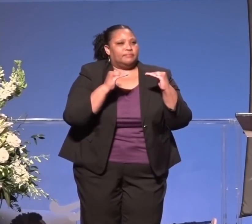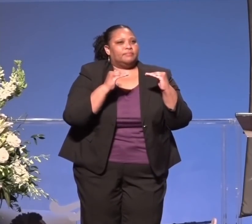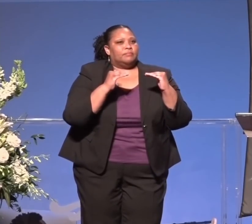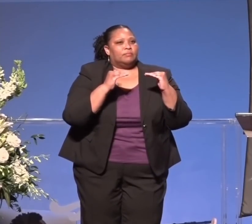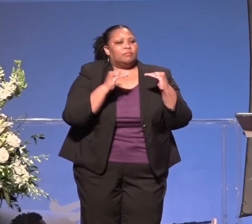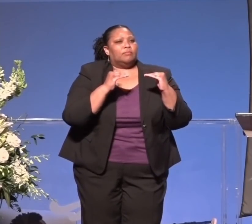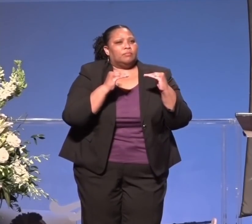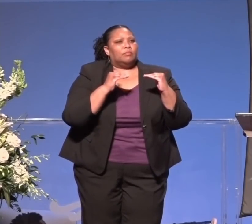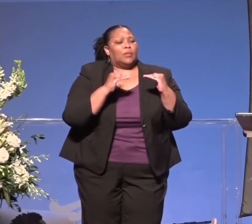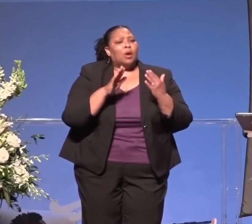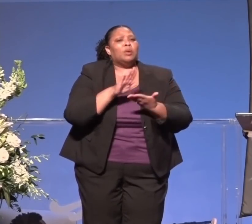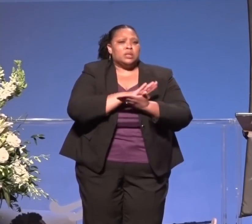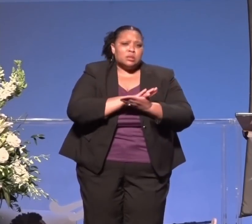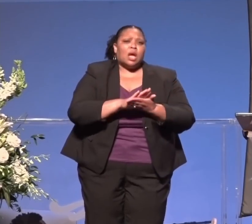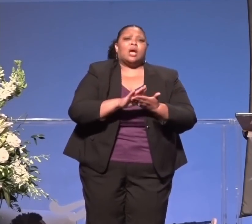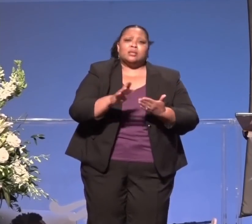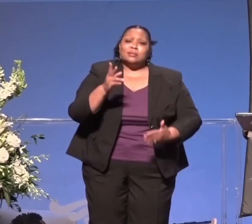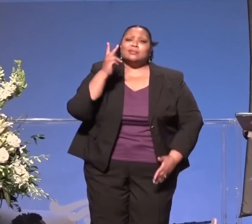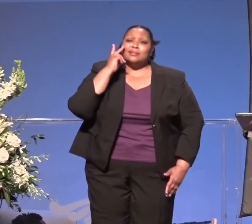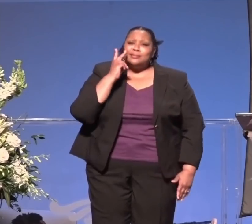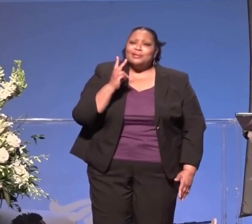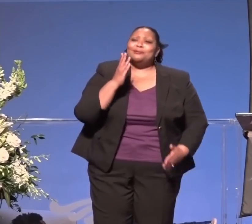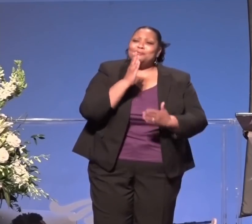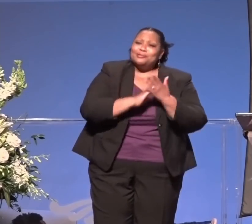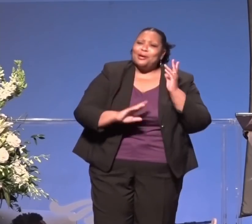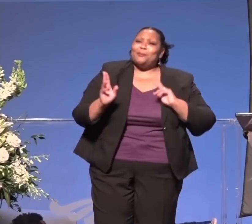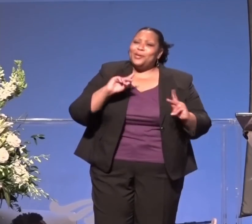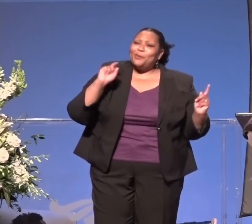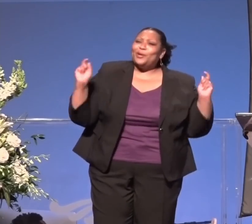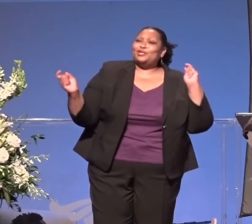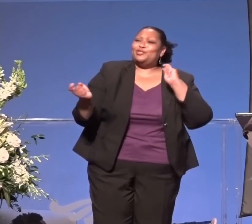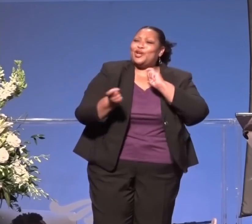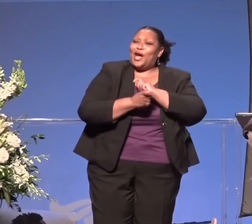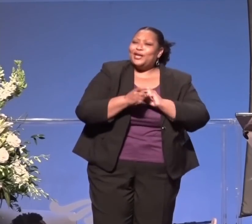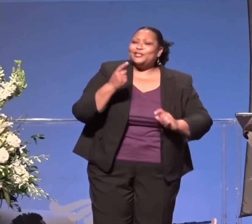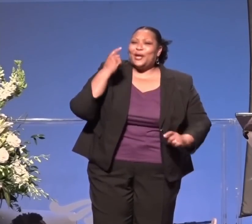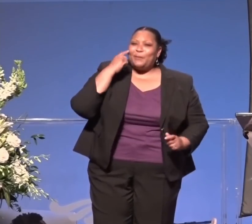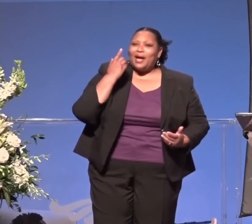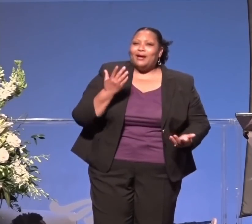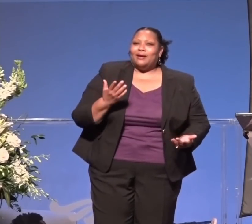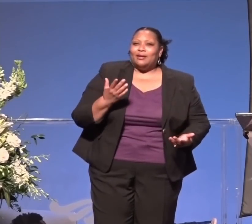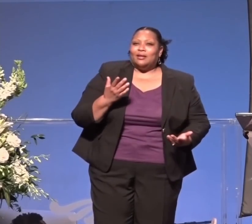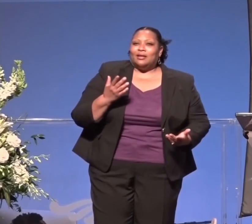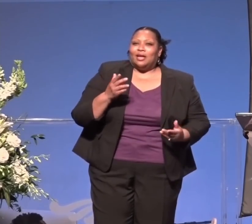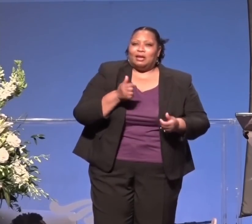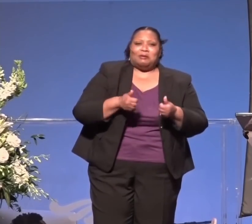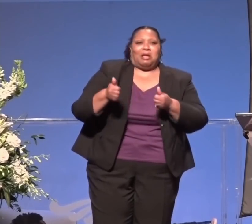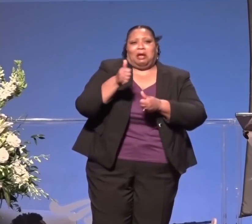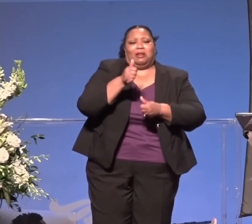THE BIBLE SAYS, DO JUSTICE. ALL HIS FAMILY WANTS IS JUSTICE.